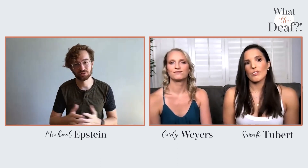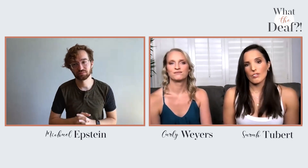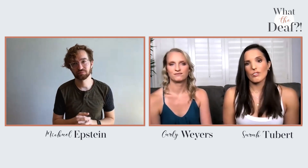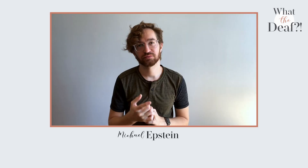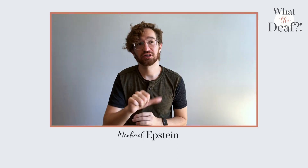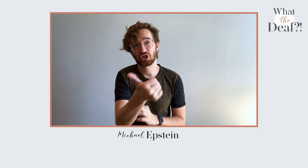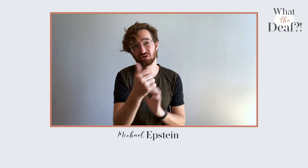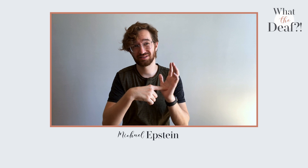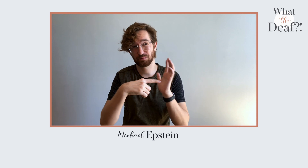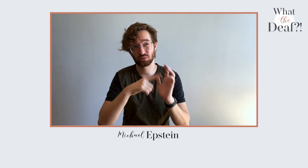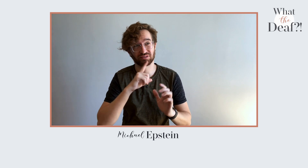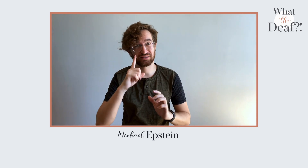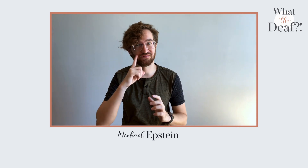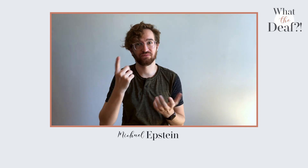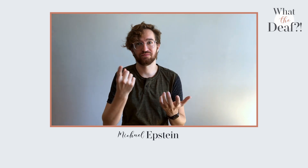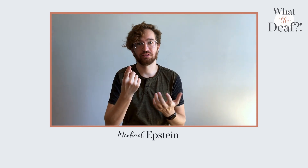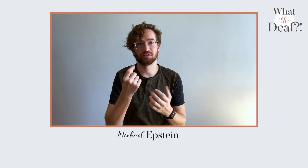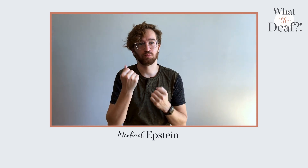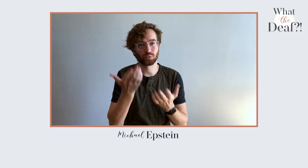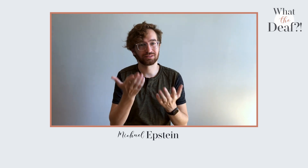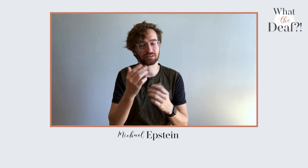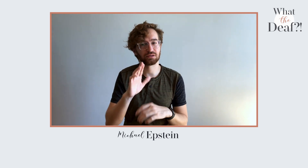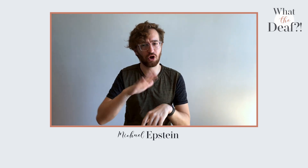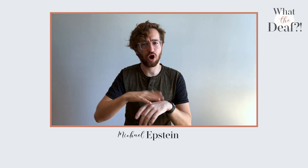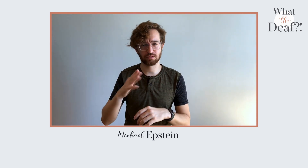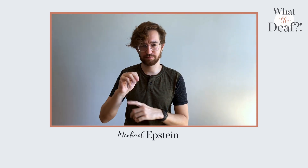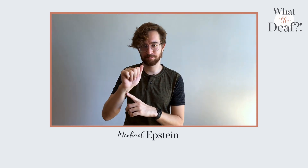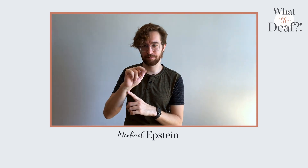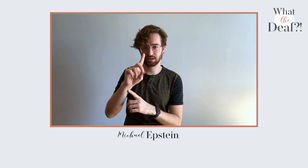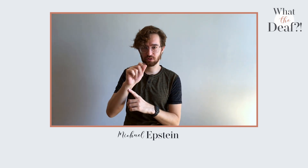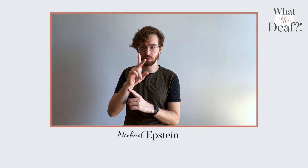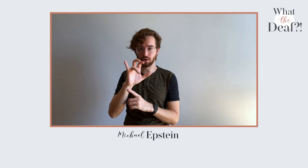Another example of deaf presence would be on the show "The Mandalorian".